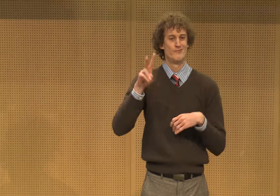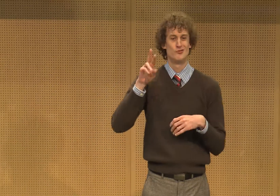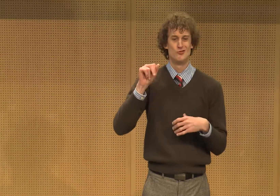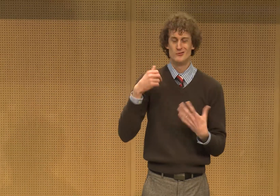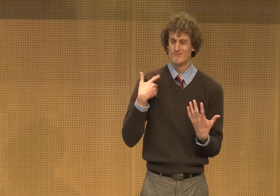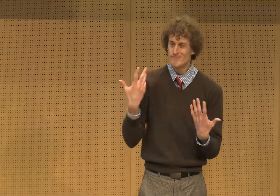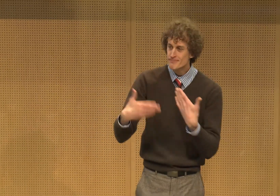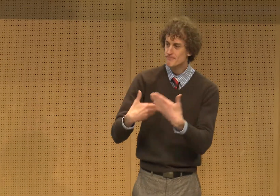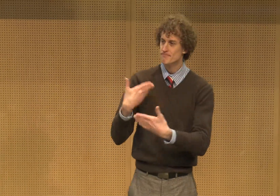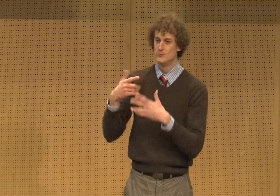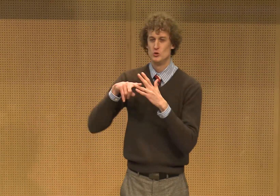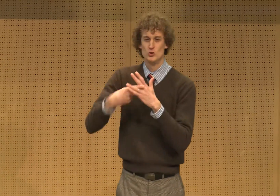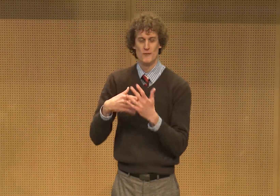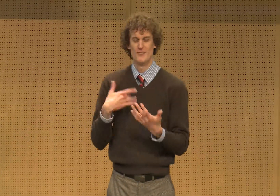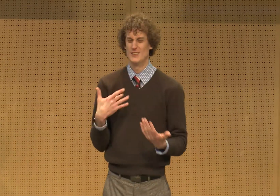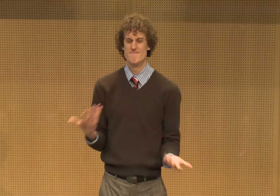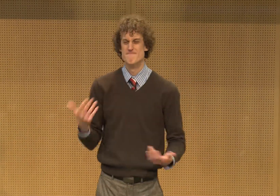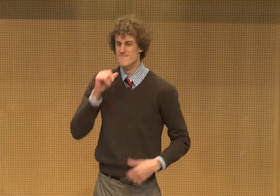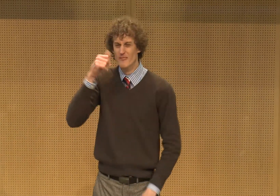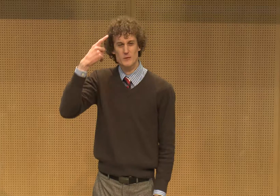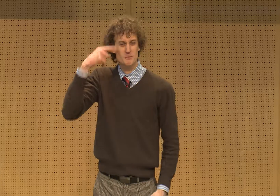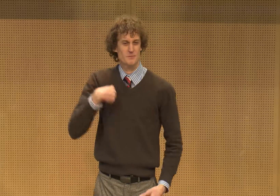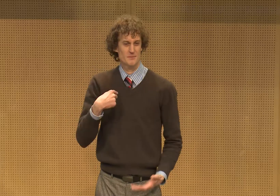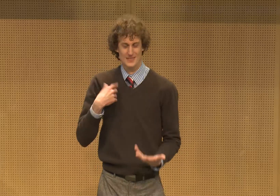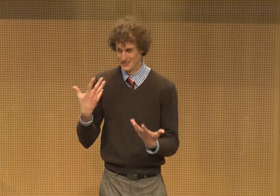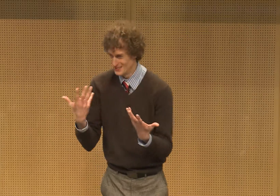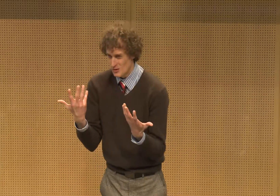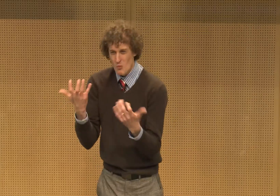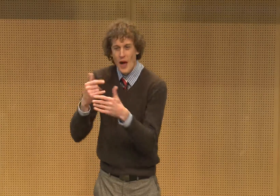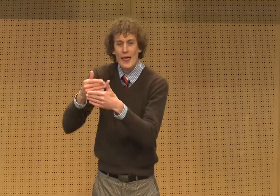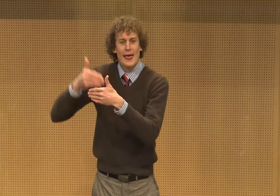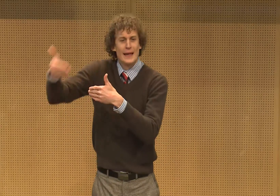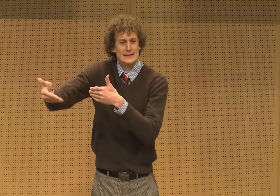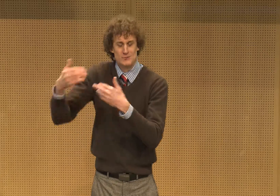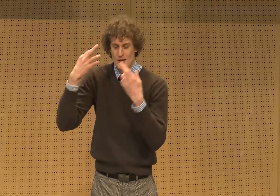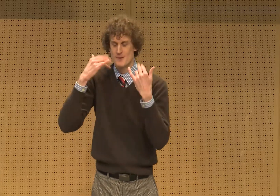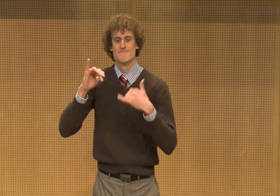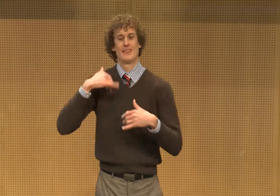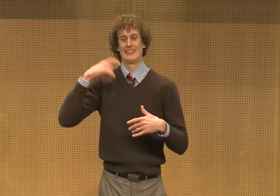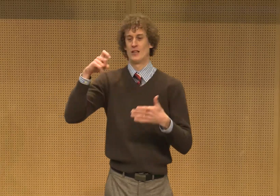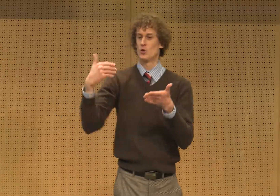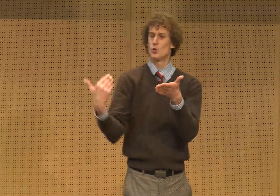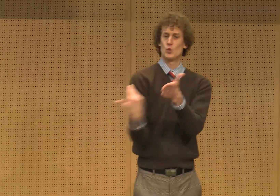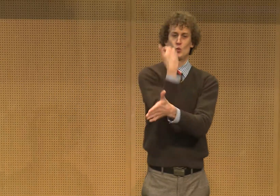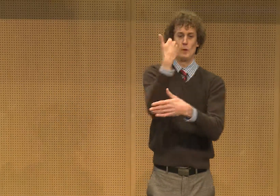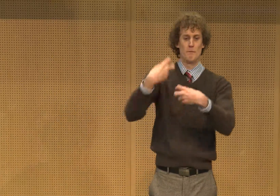and then I had nothing against PRS, but for me it was becoming very monotone.